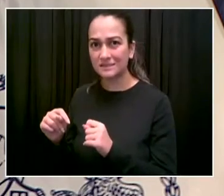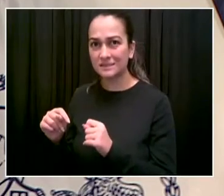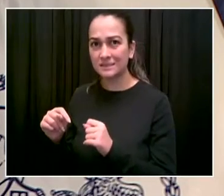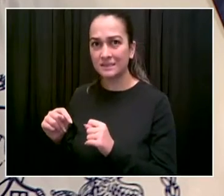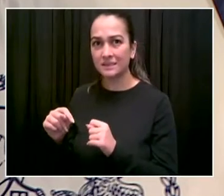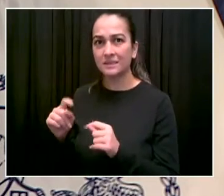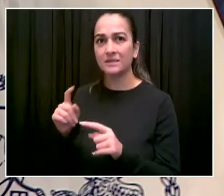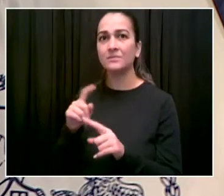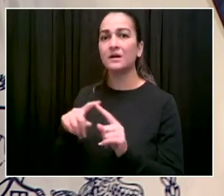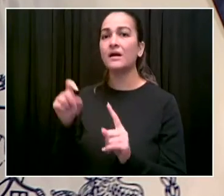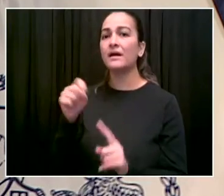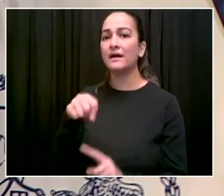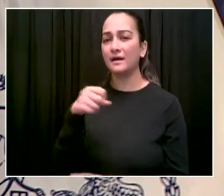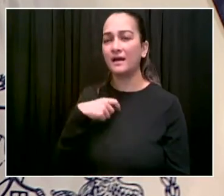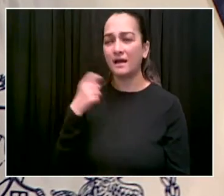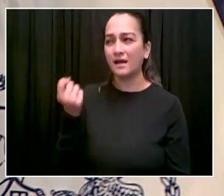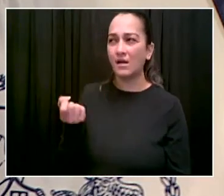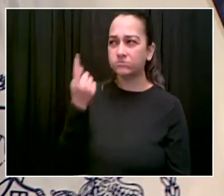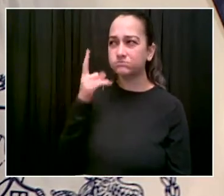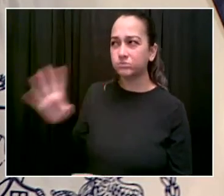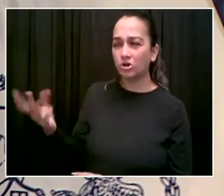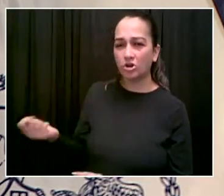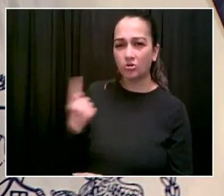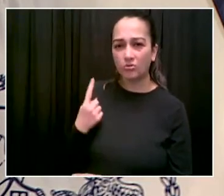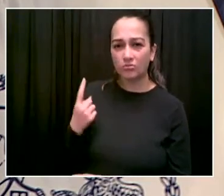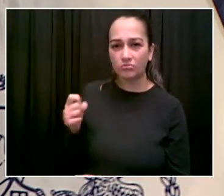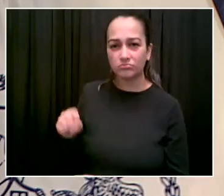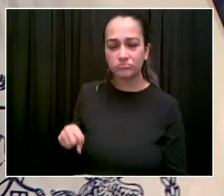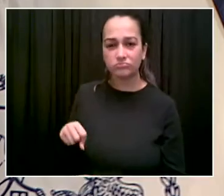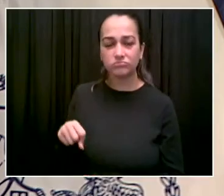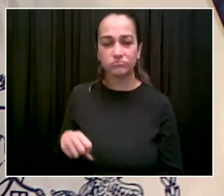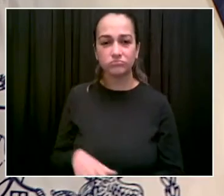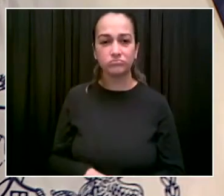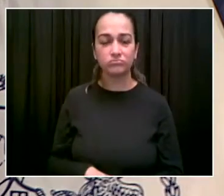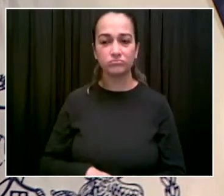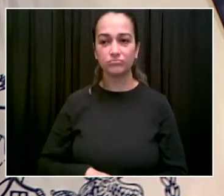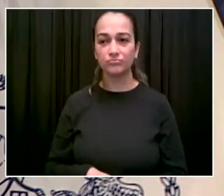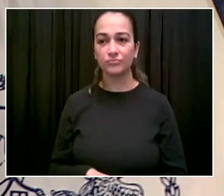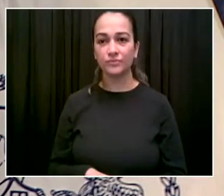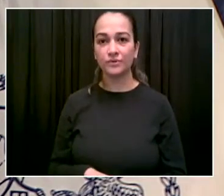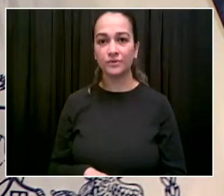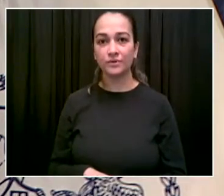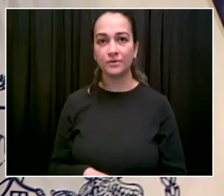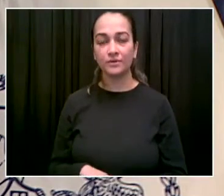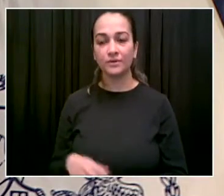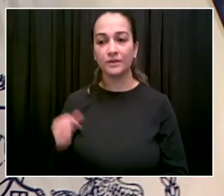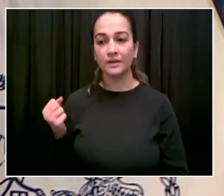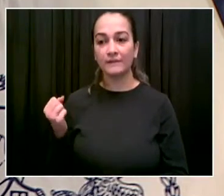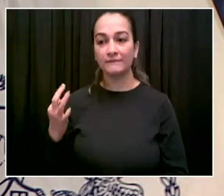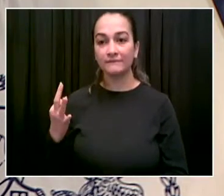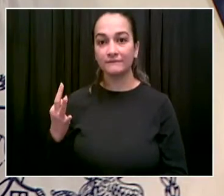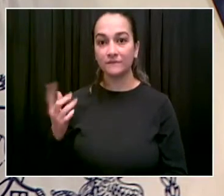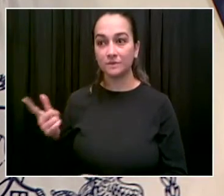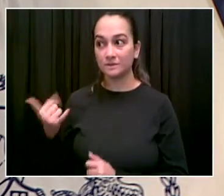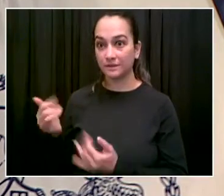SIGNAL. CAYON U